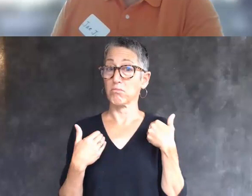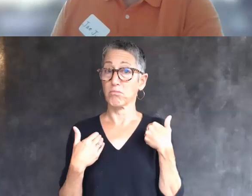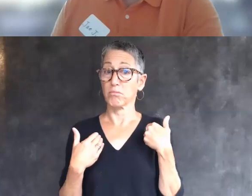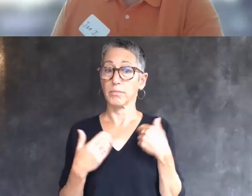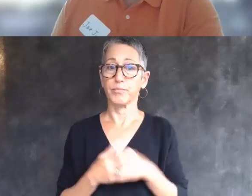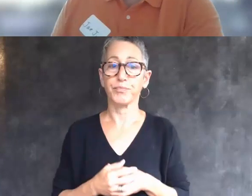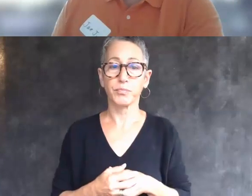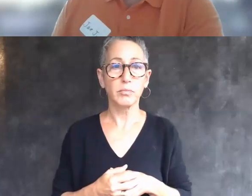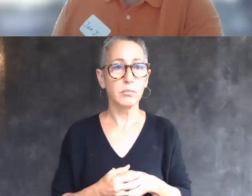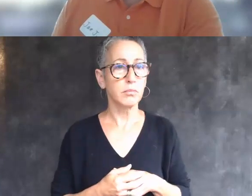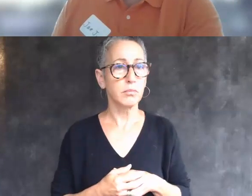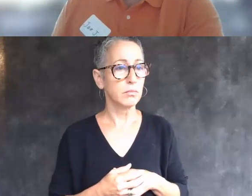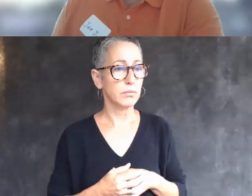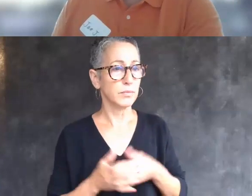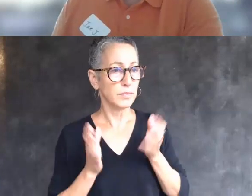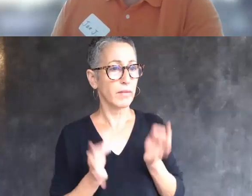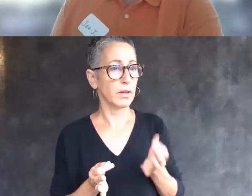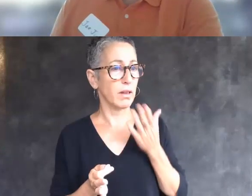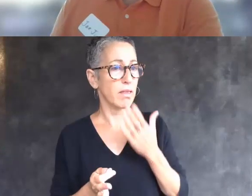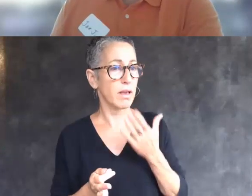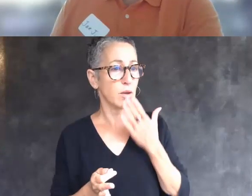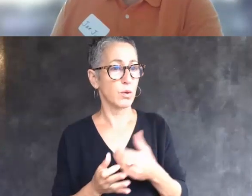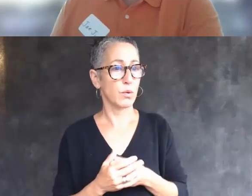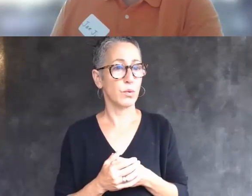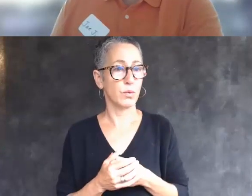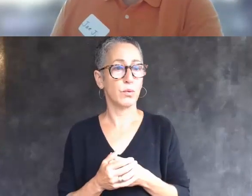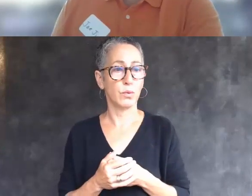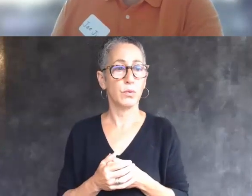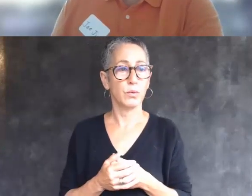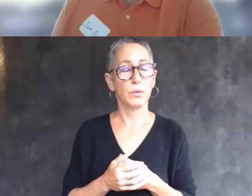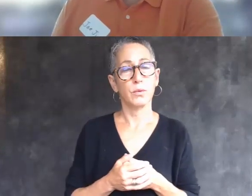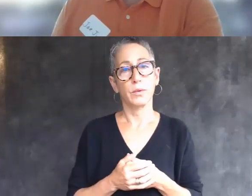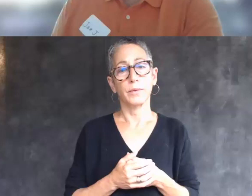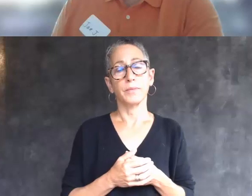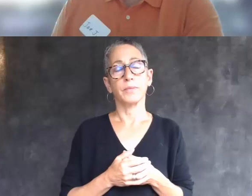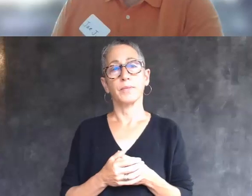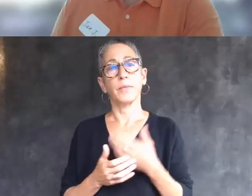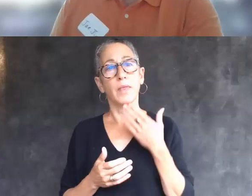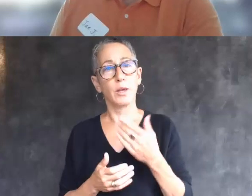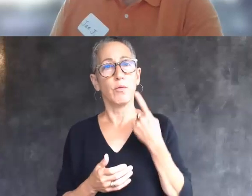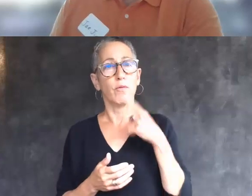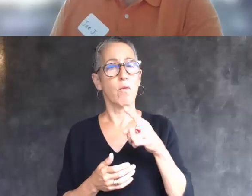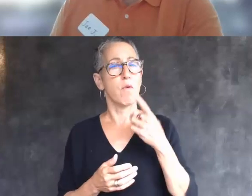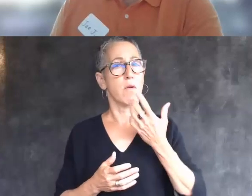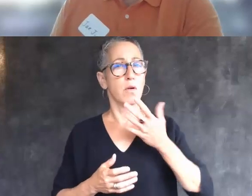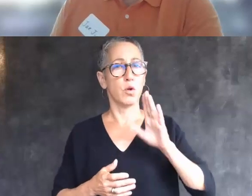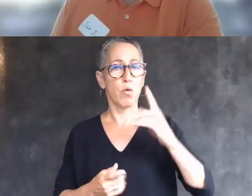Thank you all for for for indulging in this question and for your really insightful thoughts